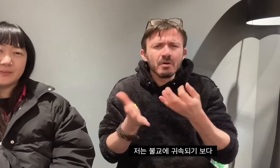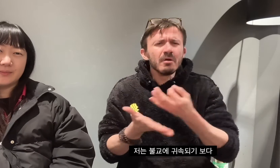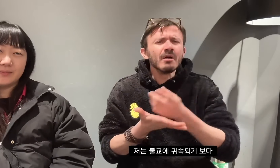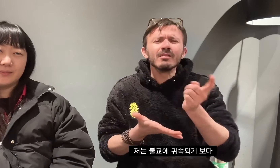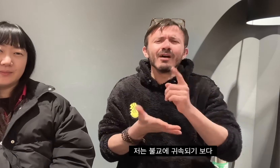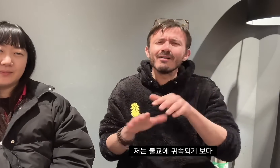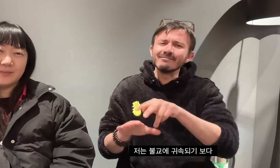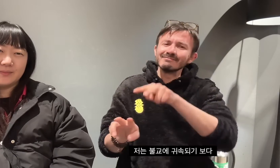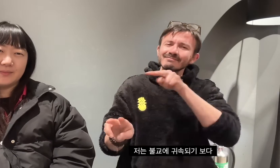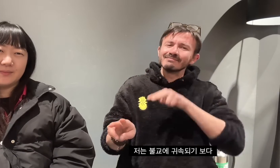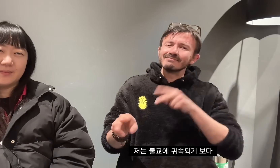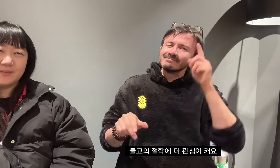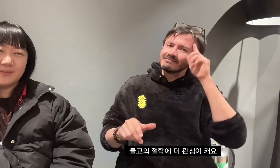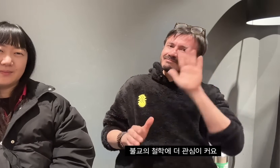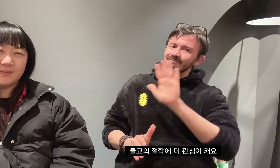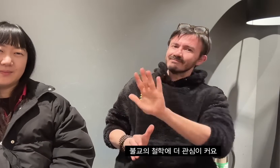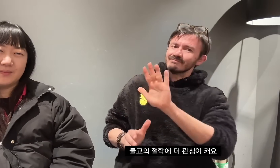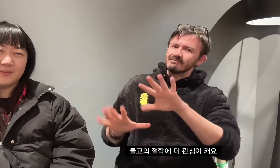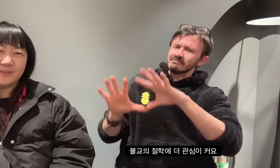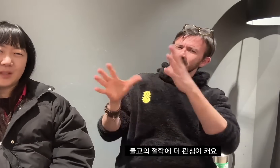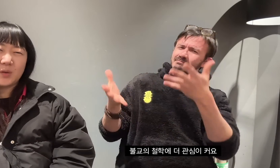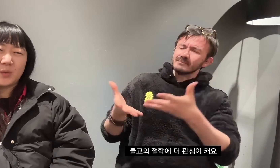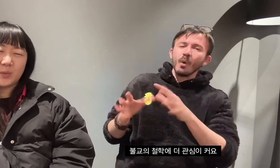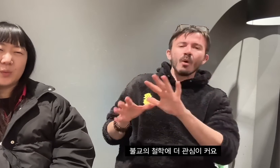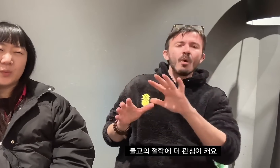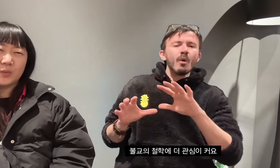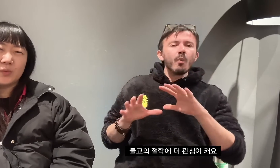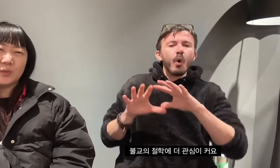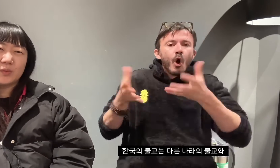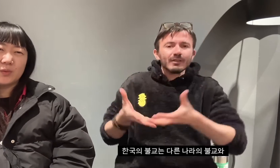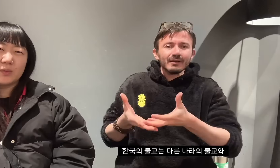I am more interested in Buddhist philosophy than belonging to Buddhism.